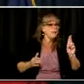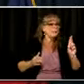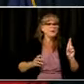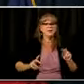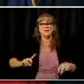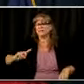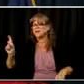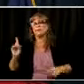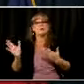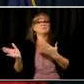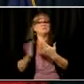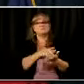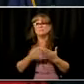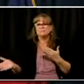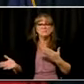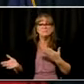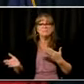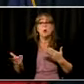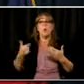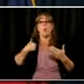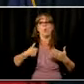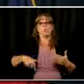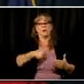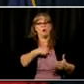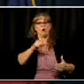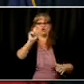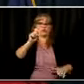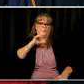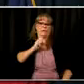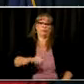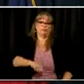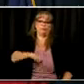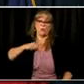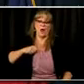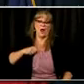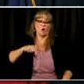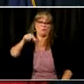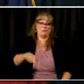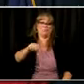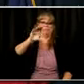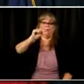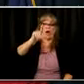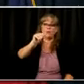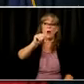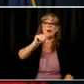all proud to be coloradans we're all proud to be what americans i'm glad governor whitmer is safe